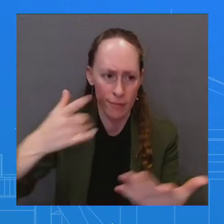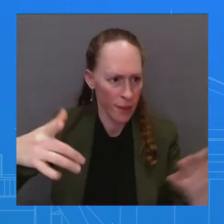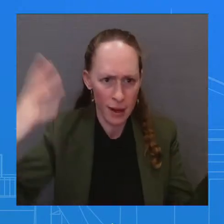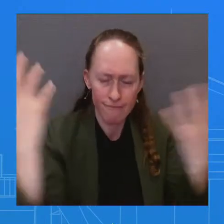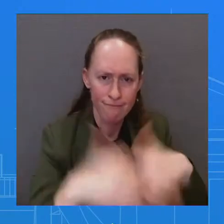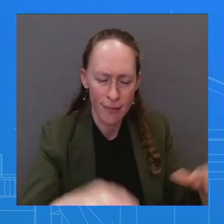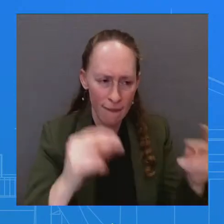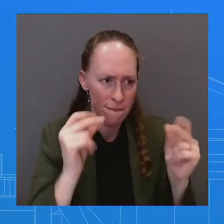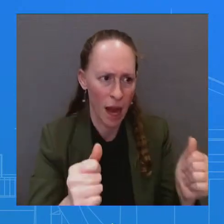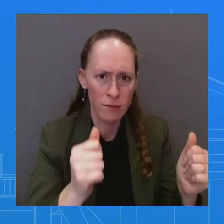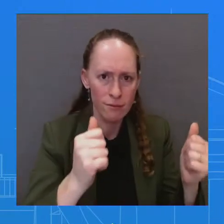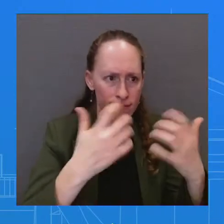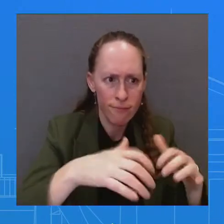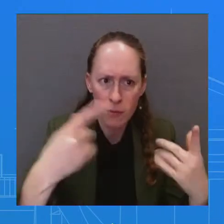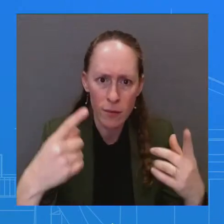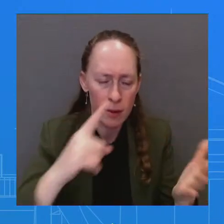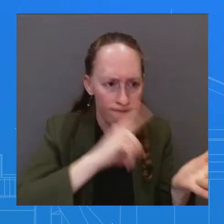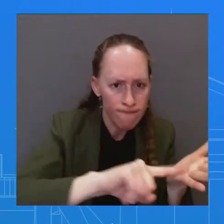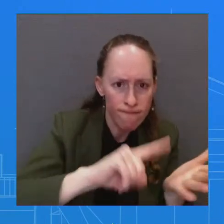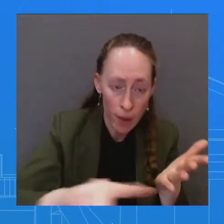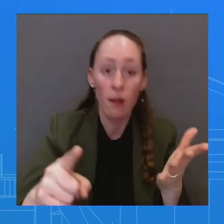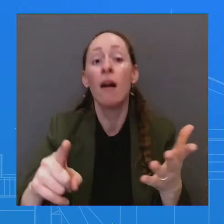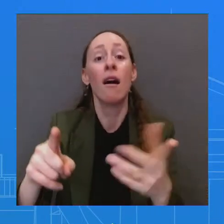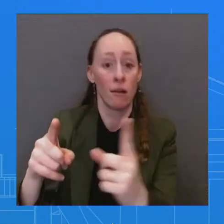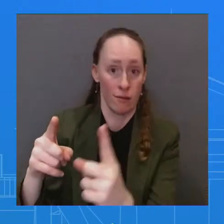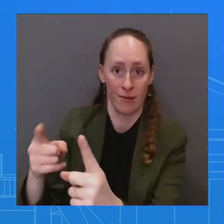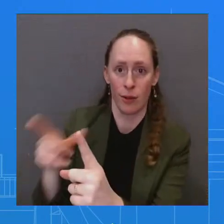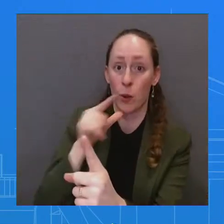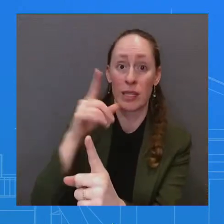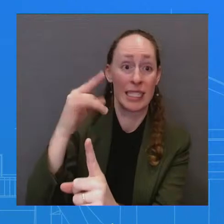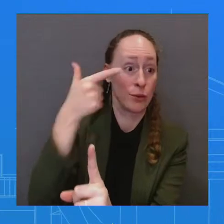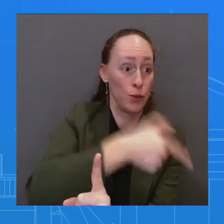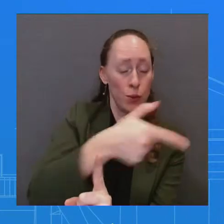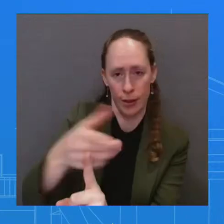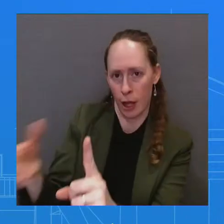Now, on to the news of the day and what you're going to hear from the President